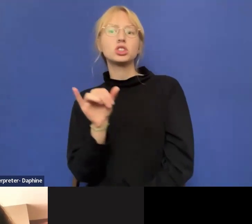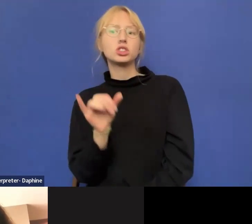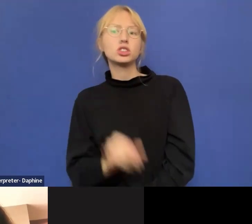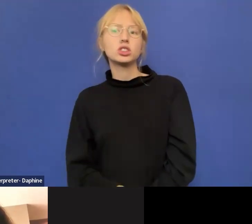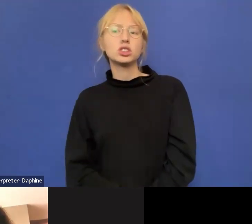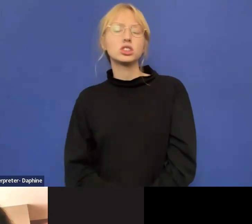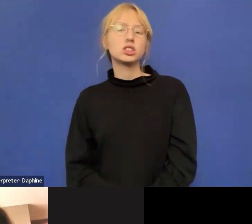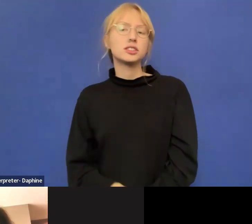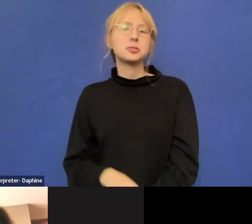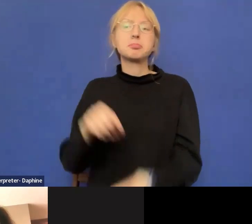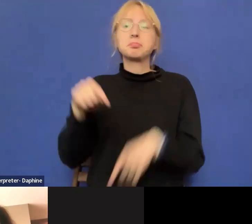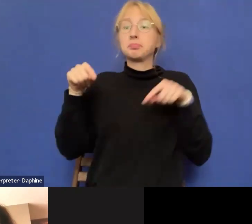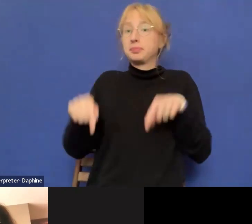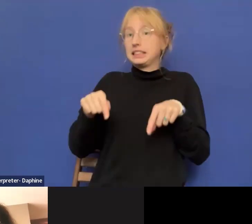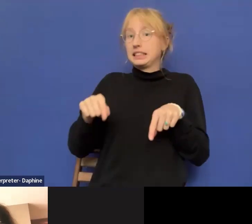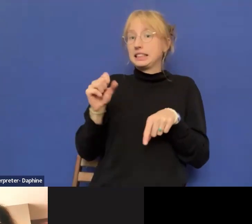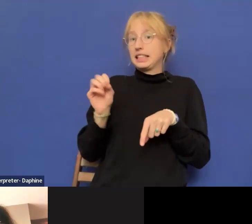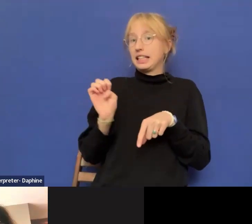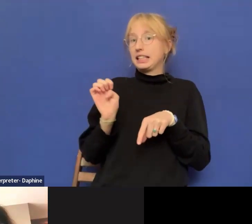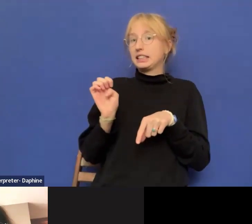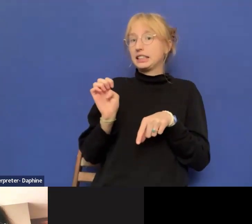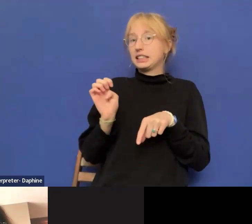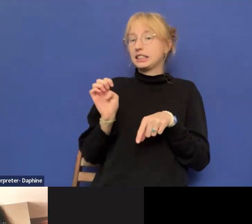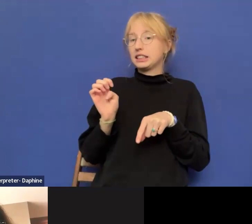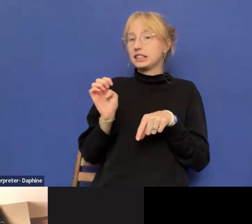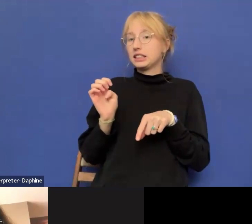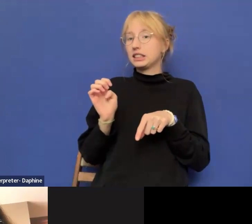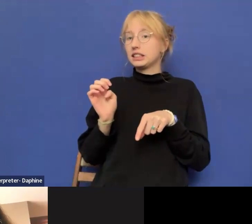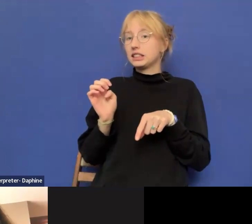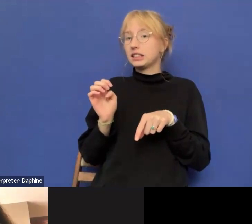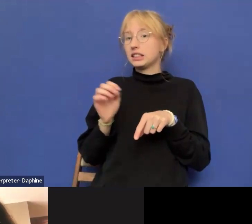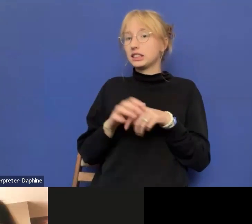In this case you would have more